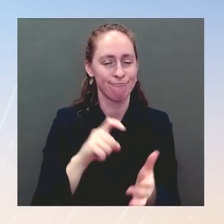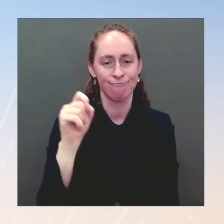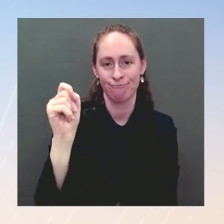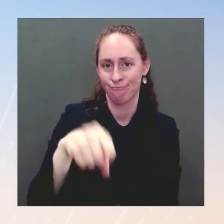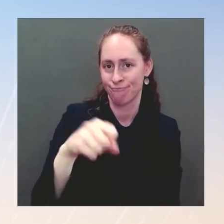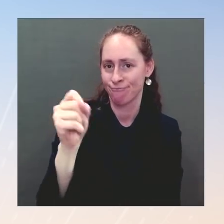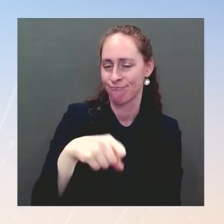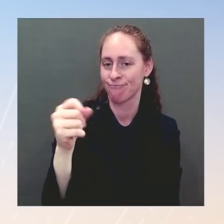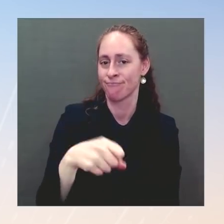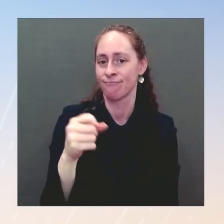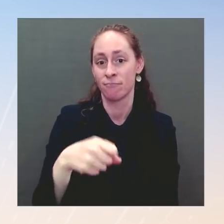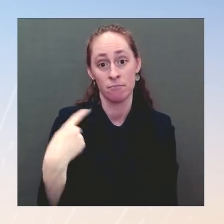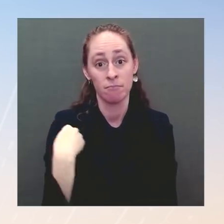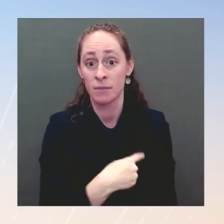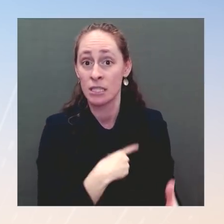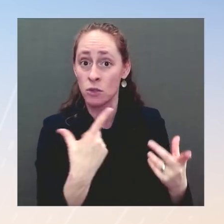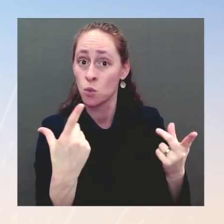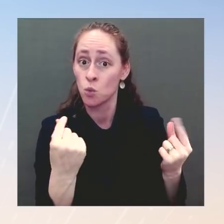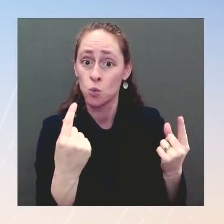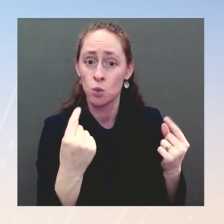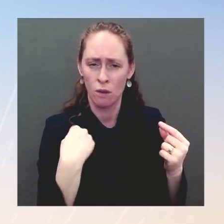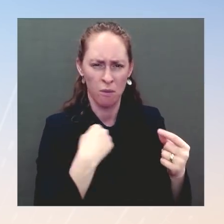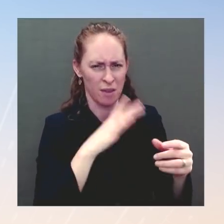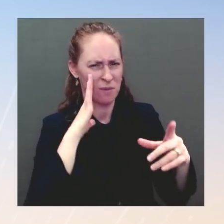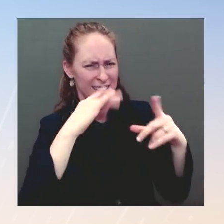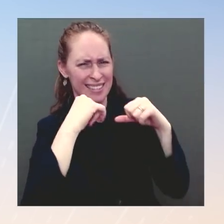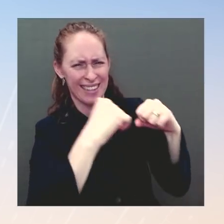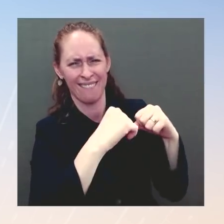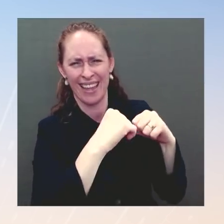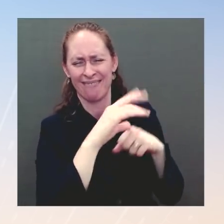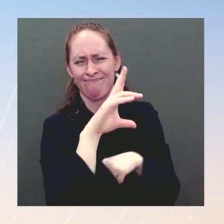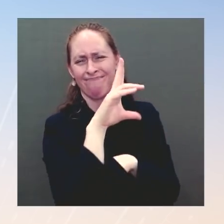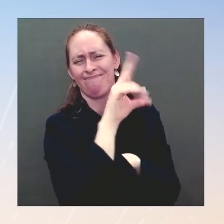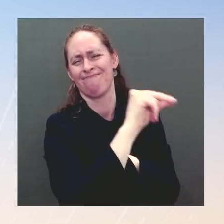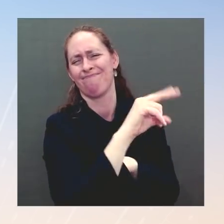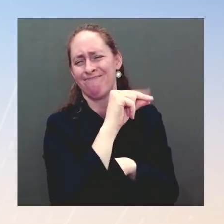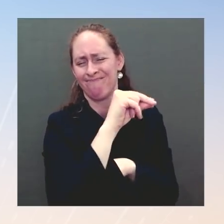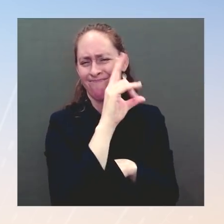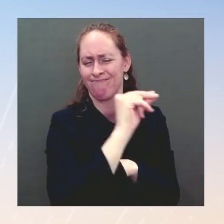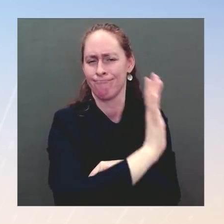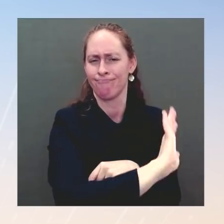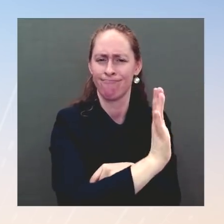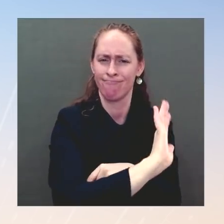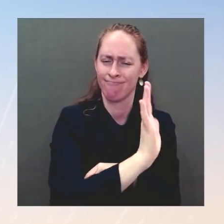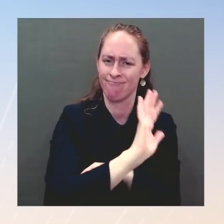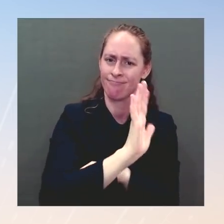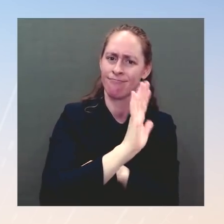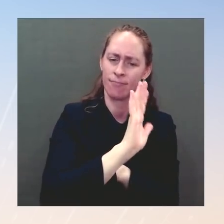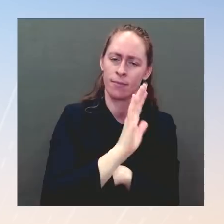standing up for them, providing information to -- to, you know, debunk any information